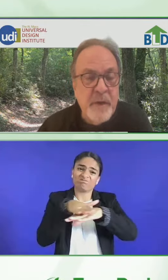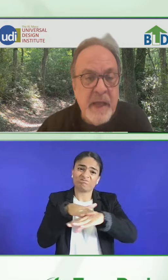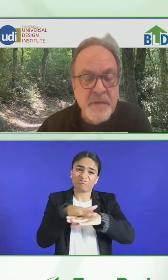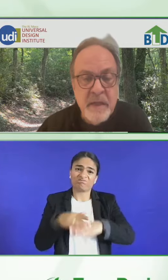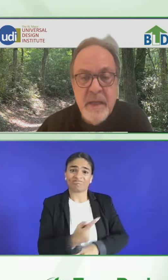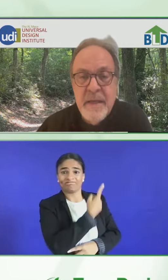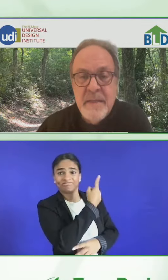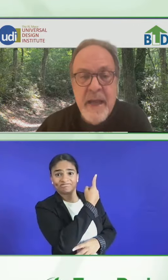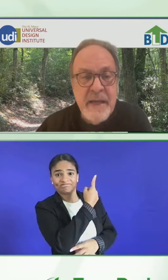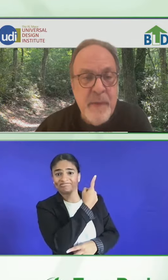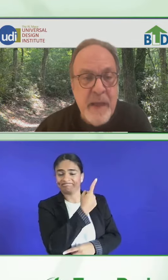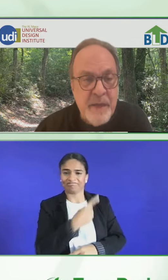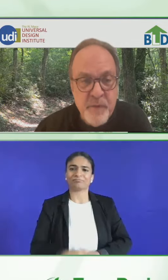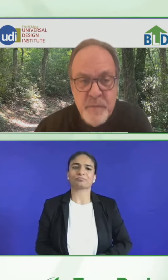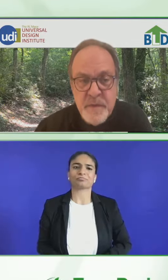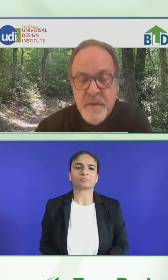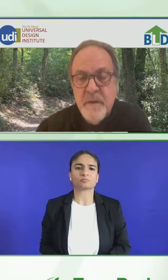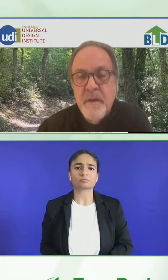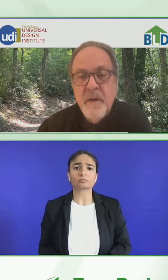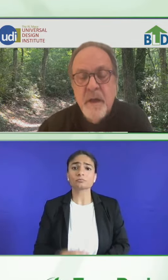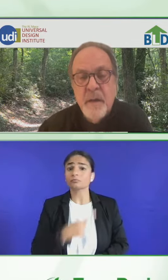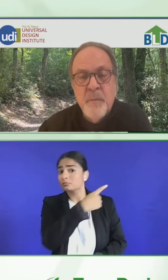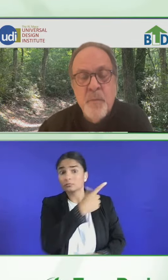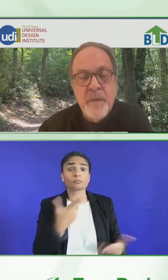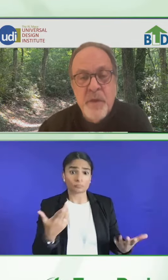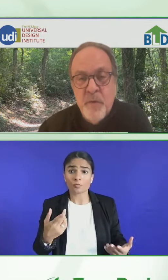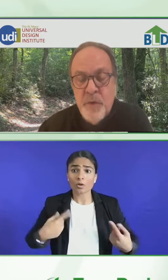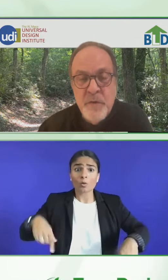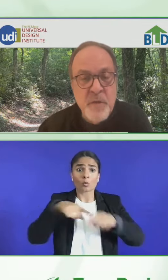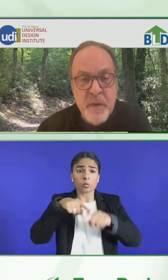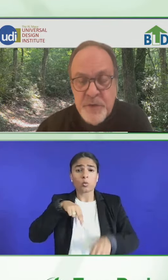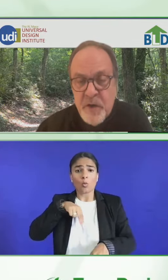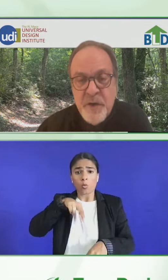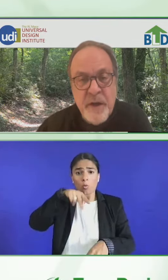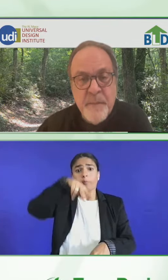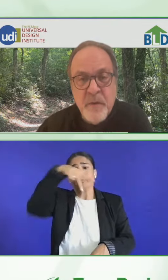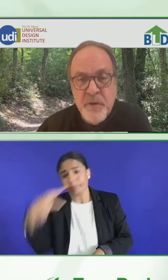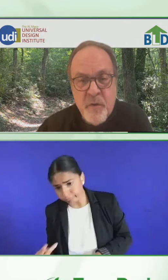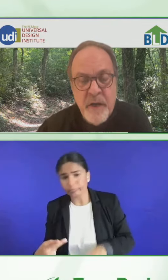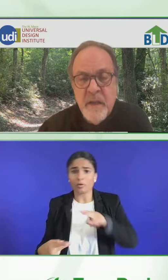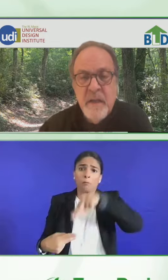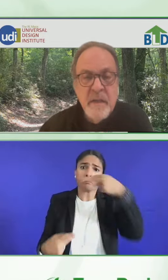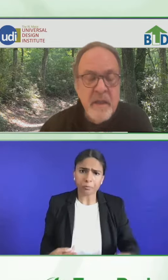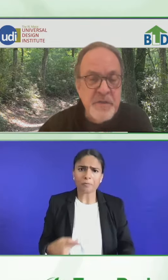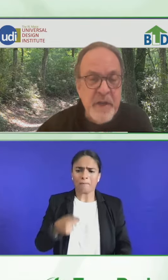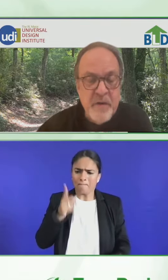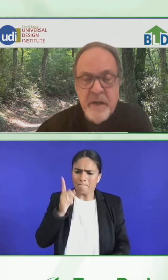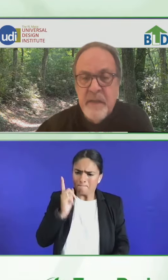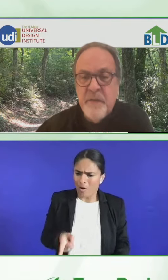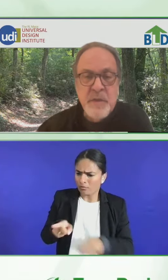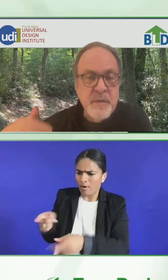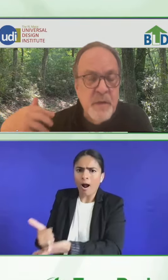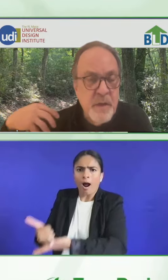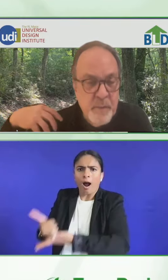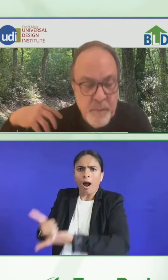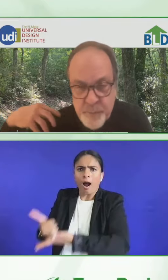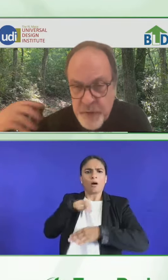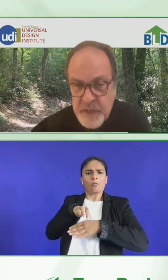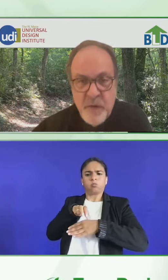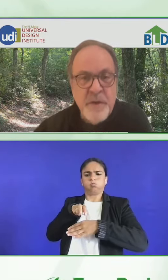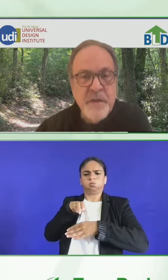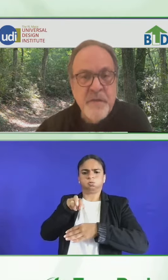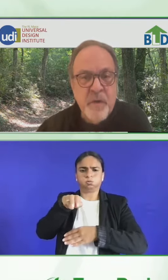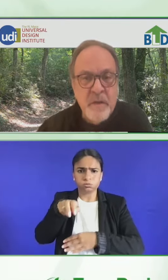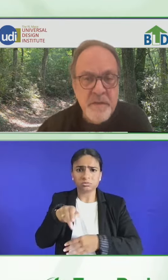restrictive housing for tiny bathrooms, risk of falls.